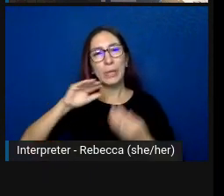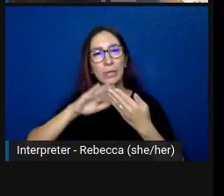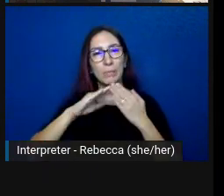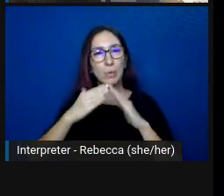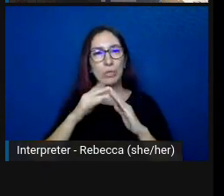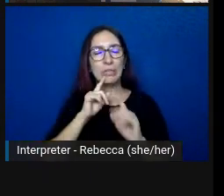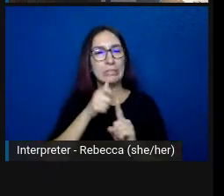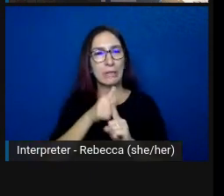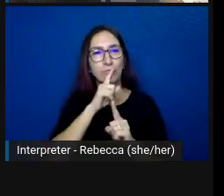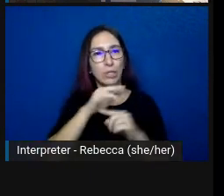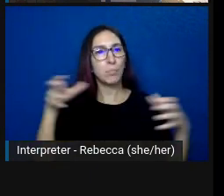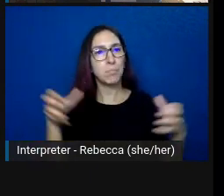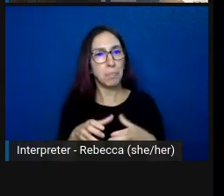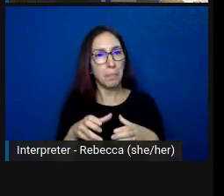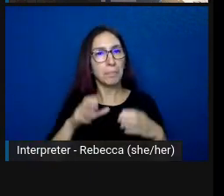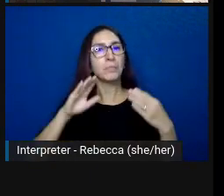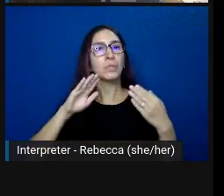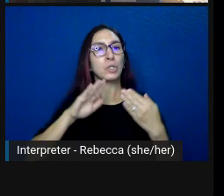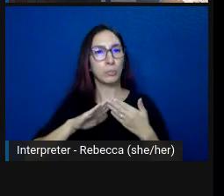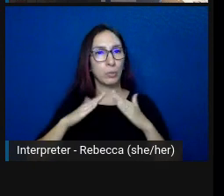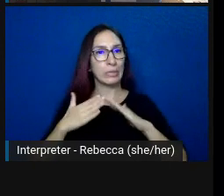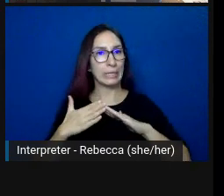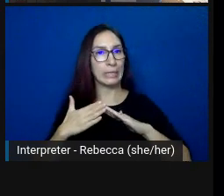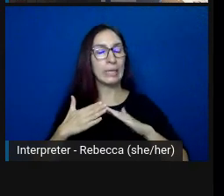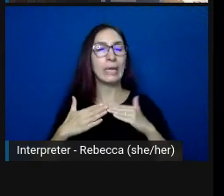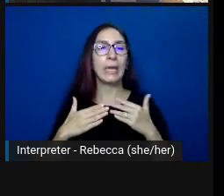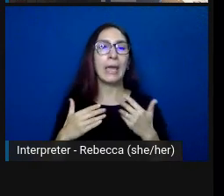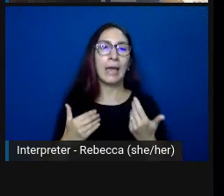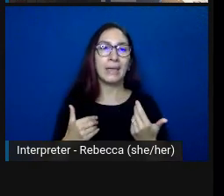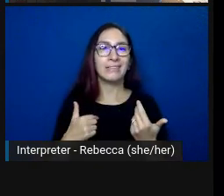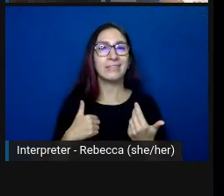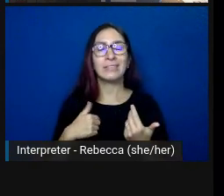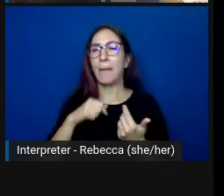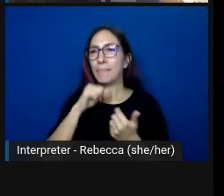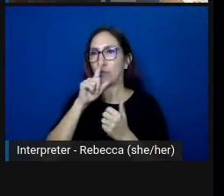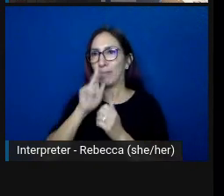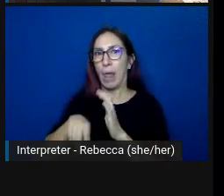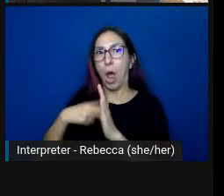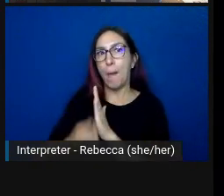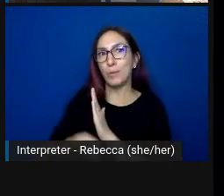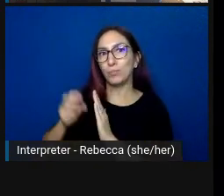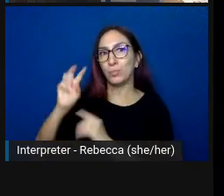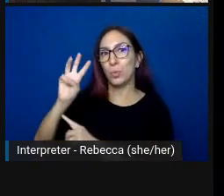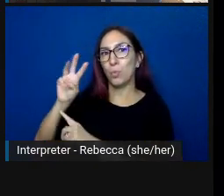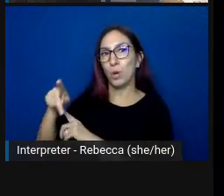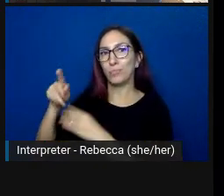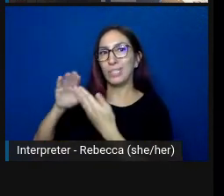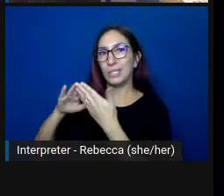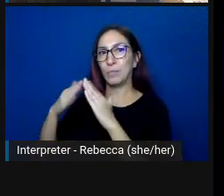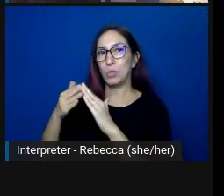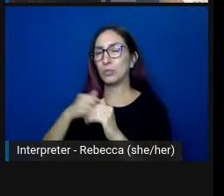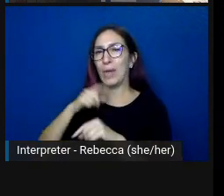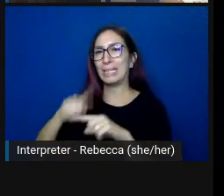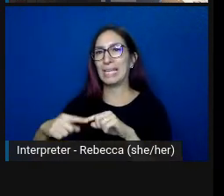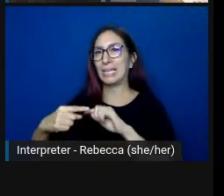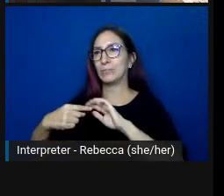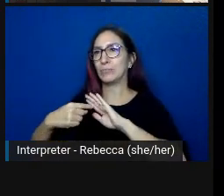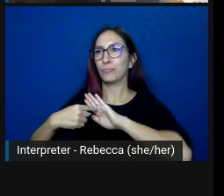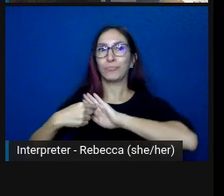I'm not that into WordPress community, so I cannot speak about your community. In Joomla, we fight.